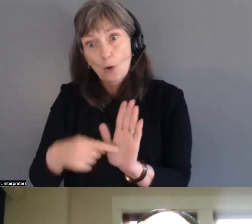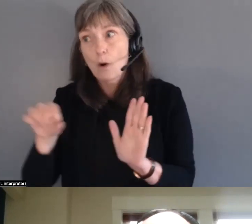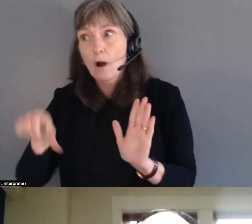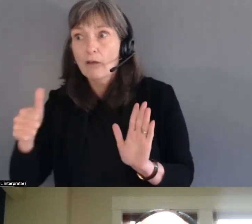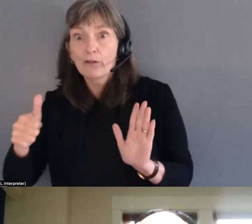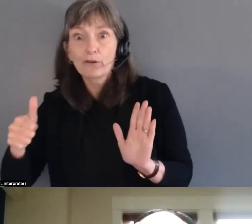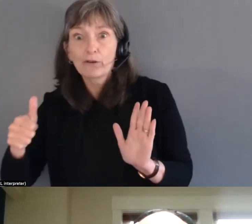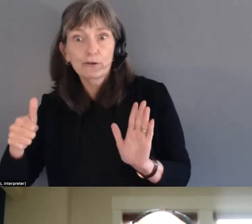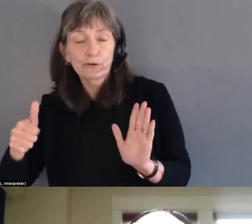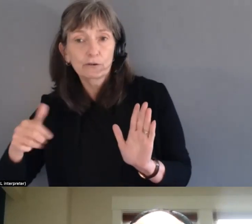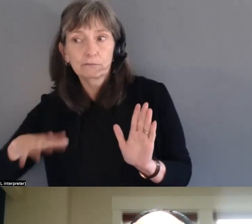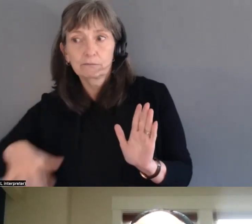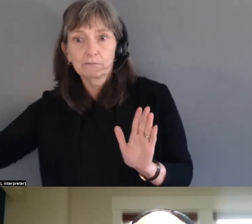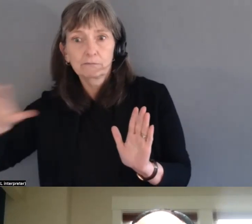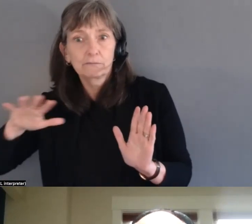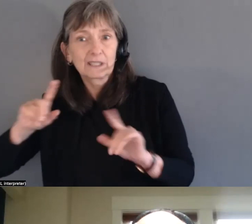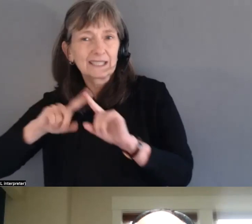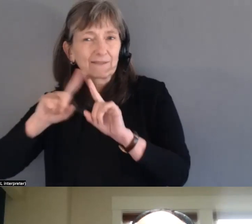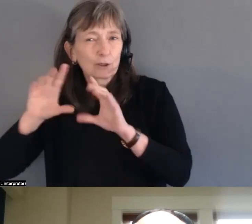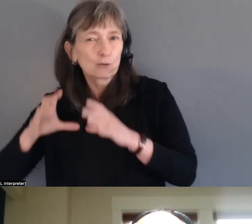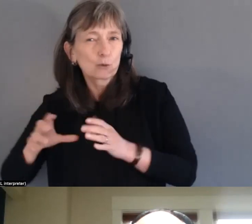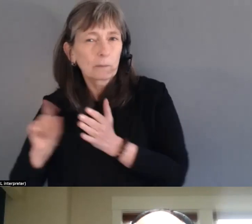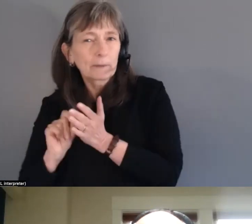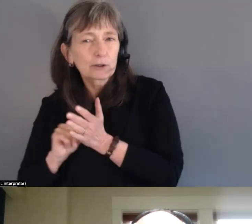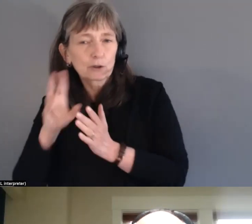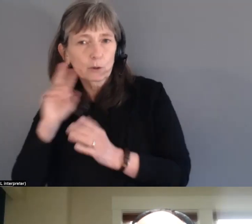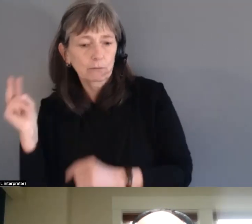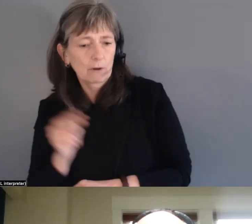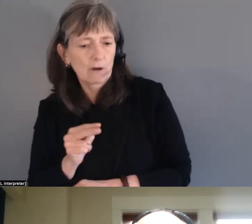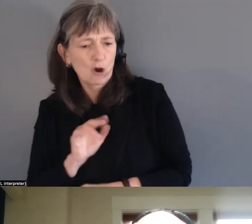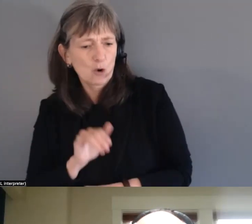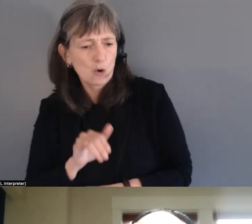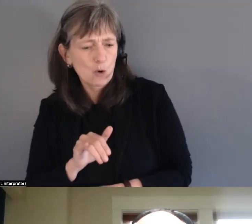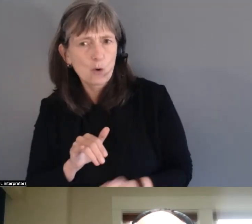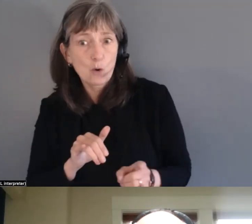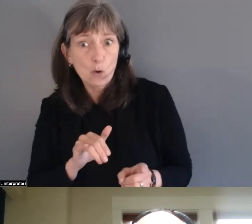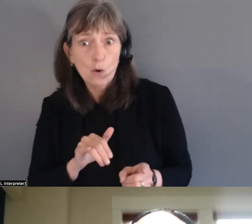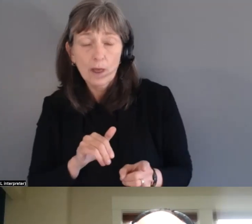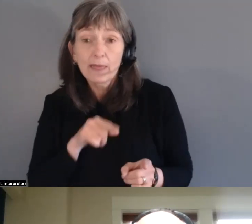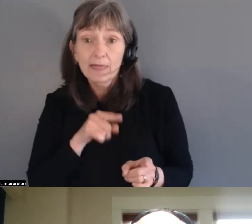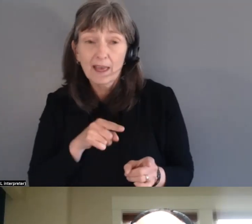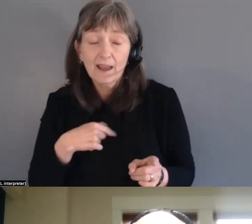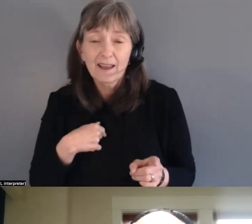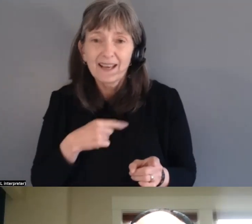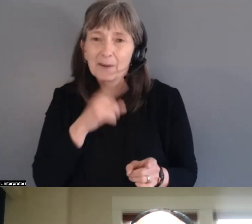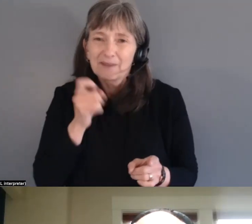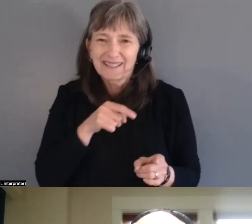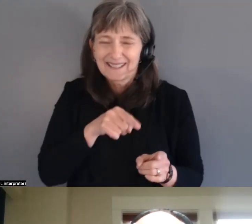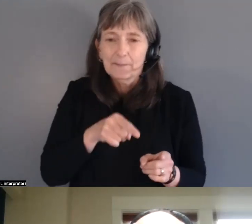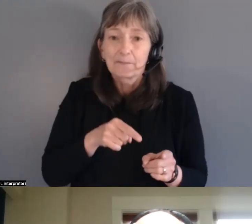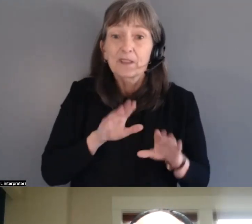I think because it's a compulsory set. I mean, despite it being compulsory, obviously,